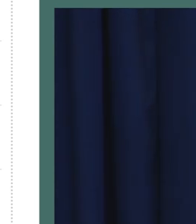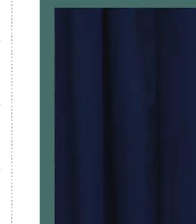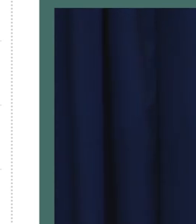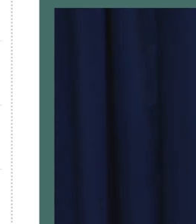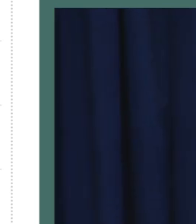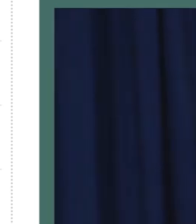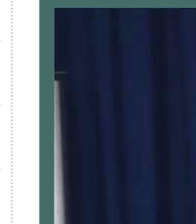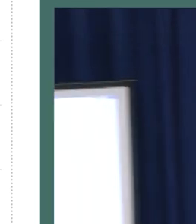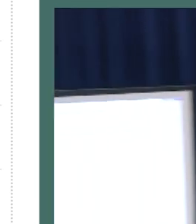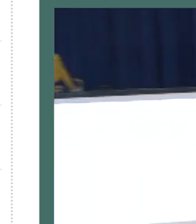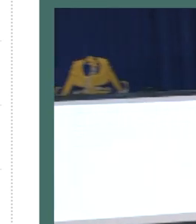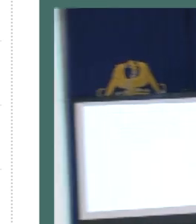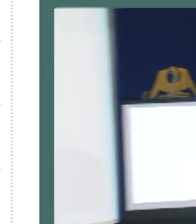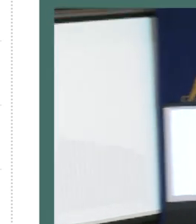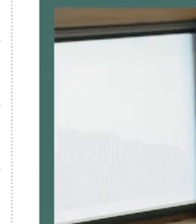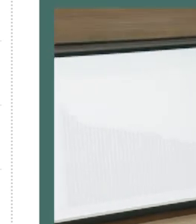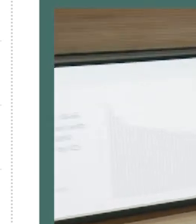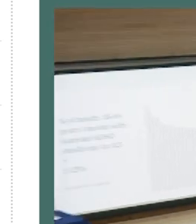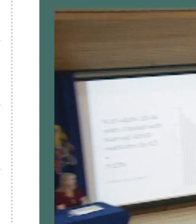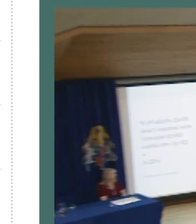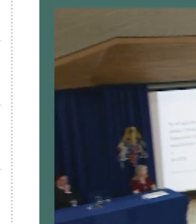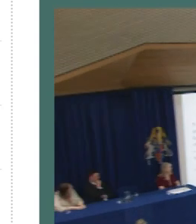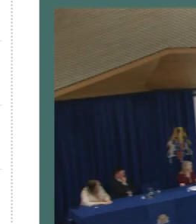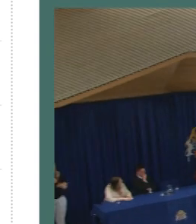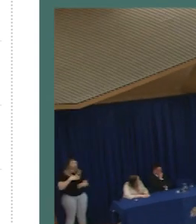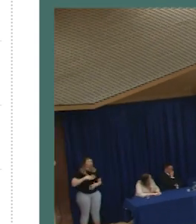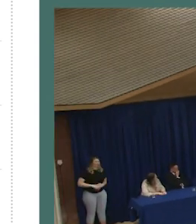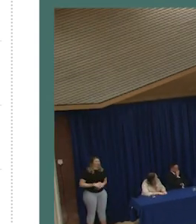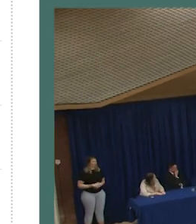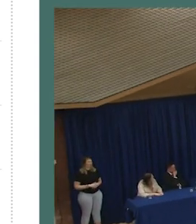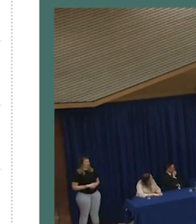medication; not everybody's going to be treated with medication what we're seeing is that we're